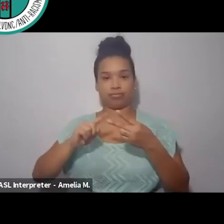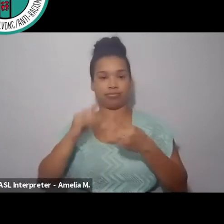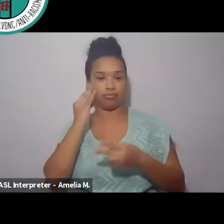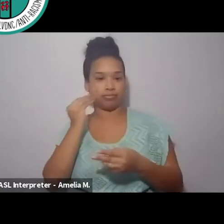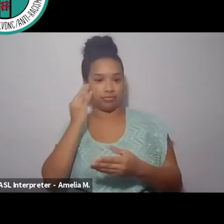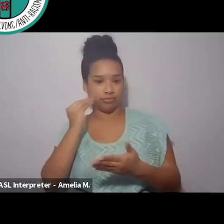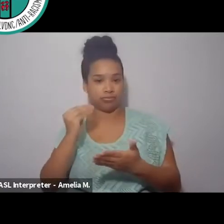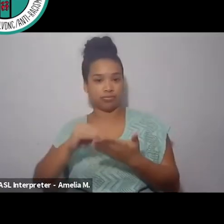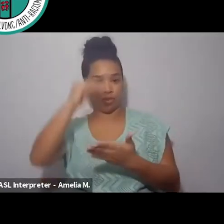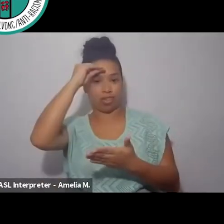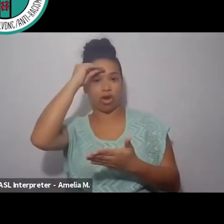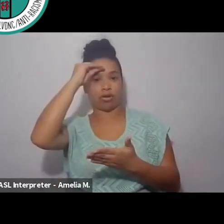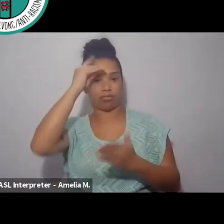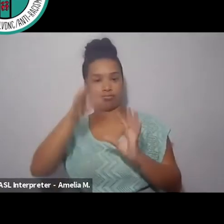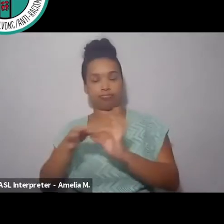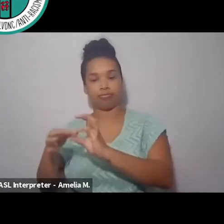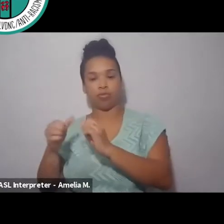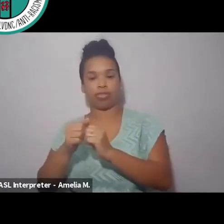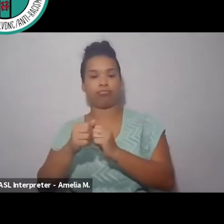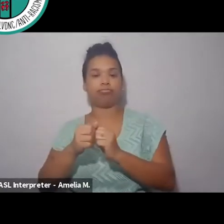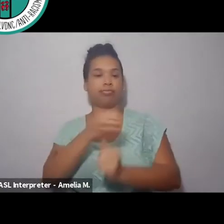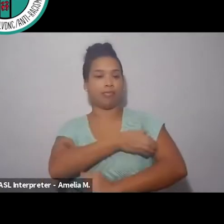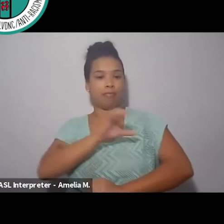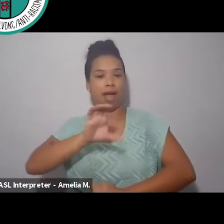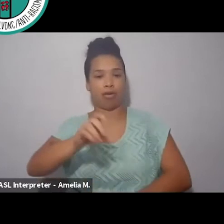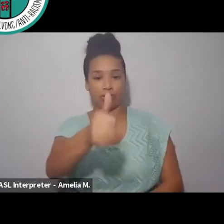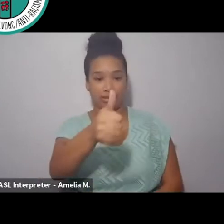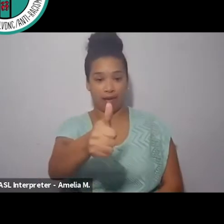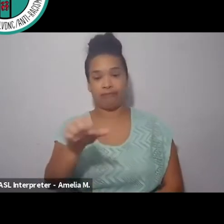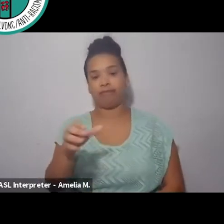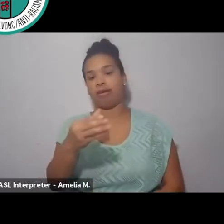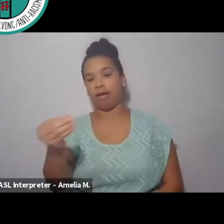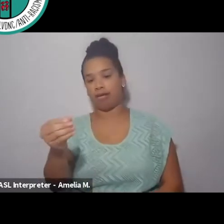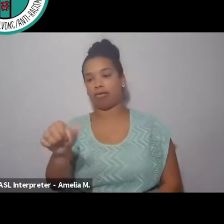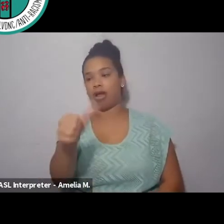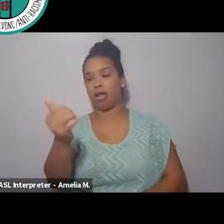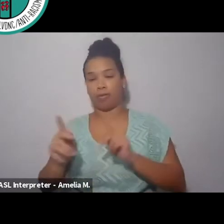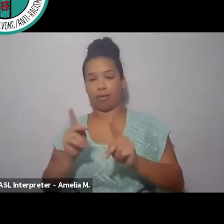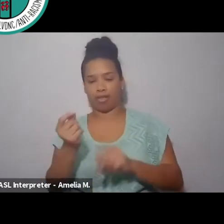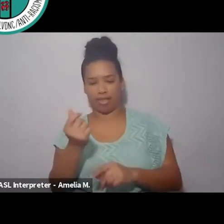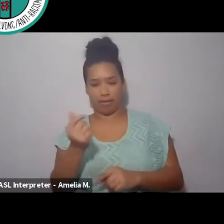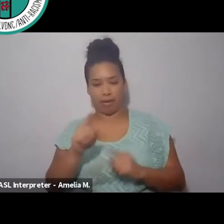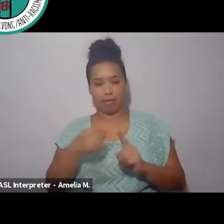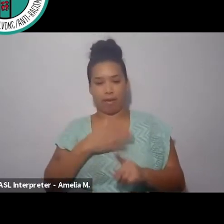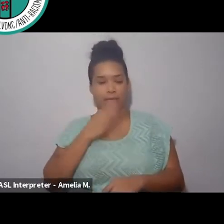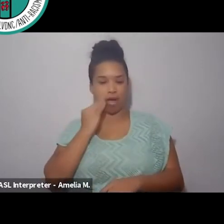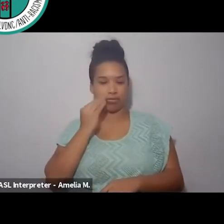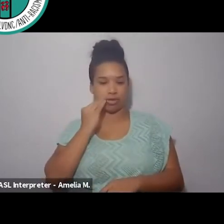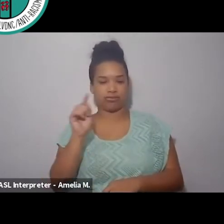In terms of empowering yourself, and empowering others. So to know little bit of my journey, I think I need tell you a little bit about my experience first.